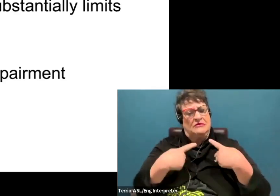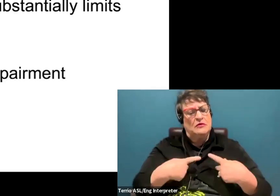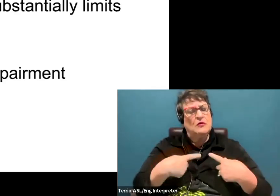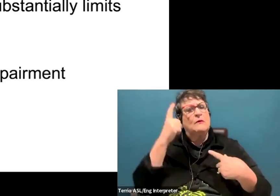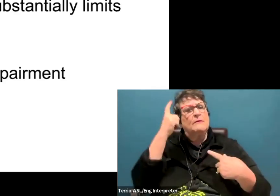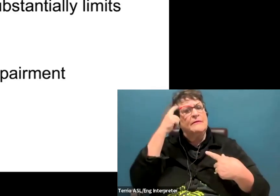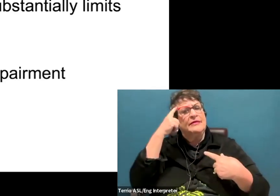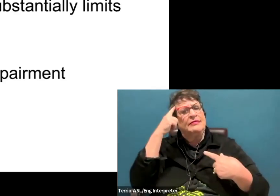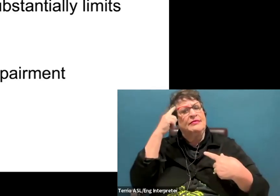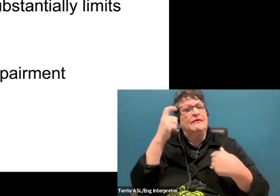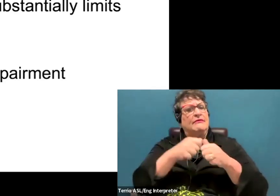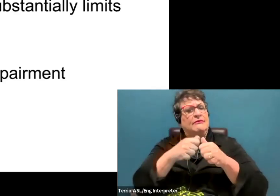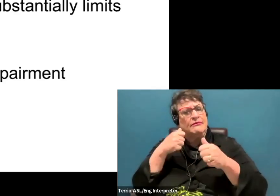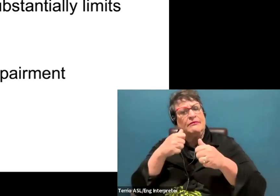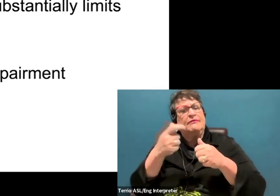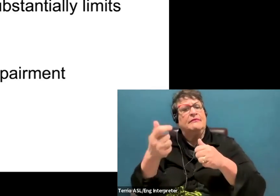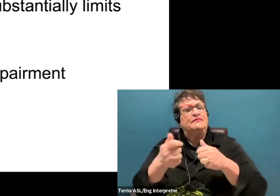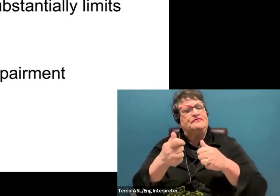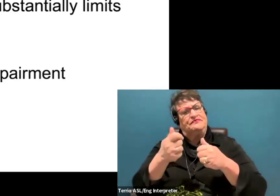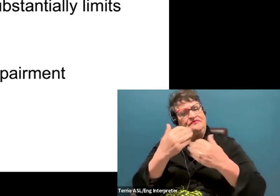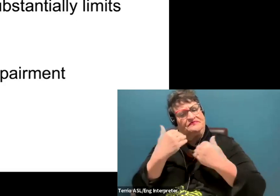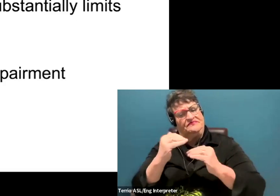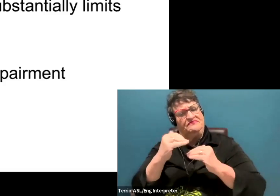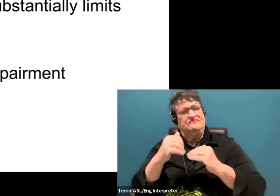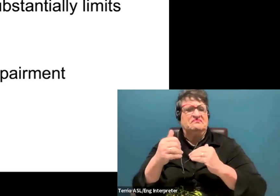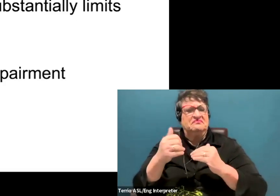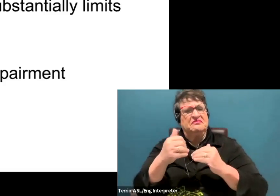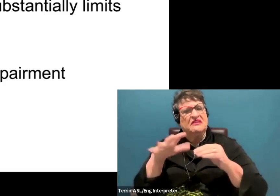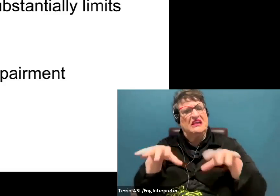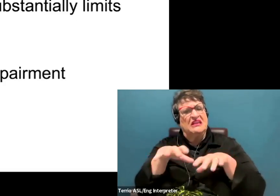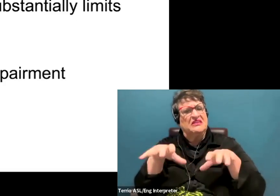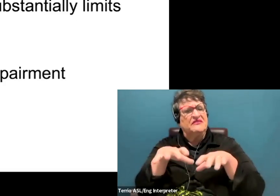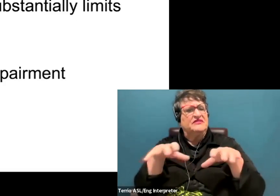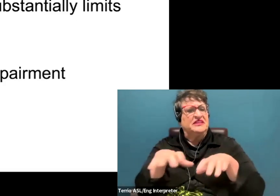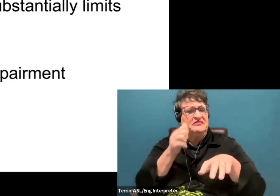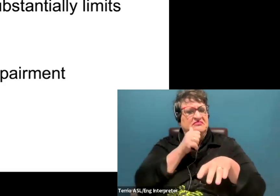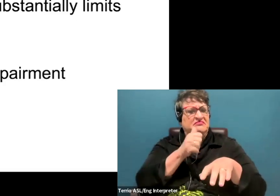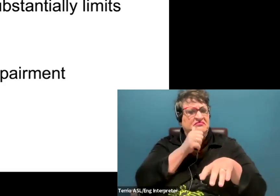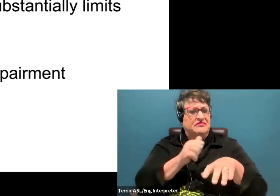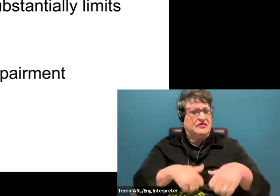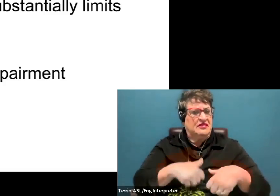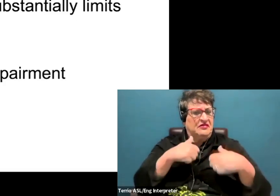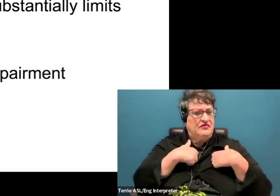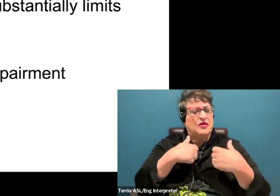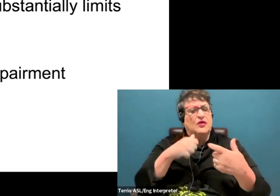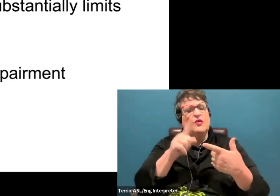substantially limits one or more major life activities, or you have a record of such impairment,